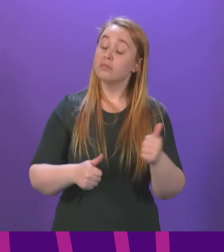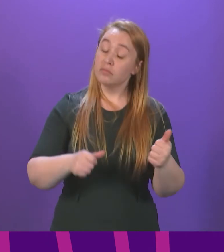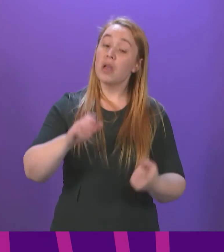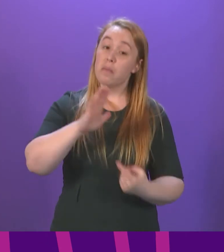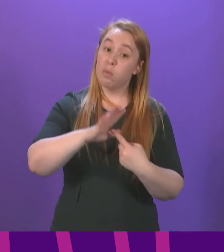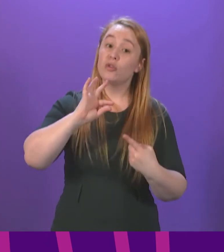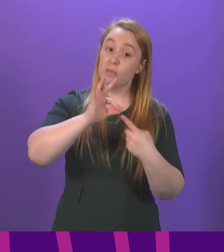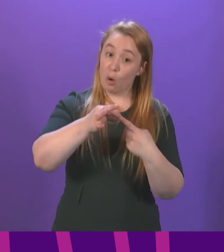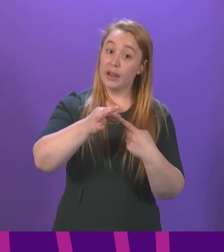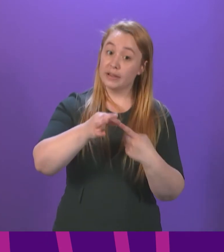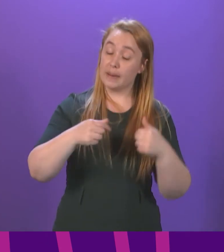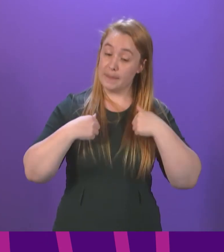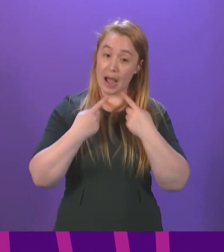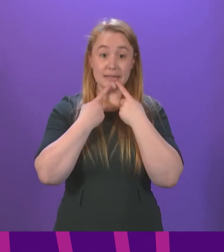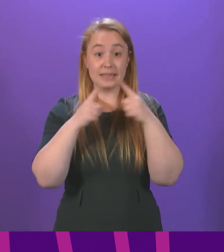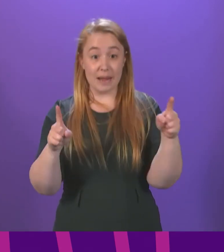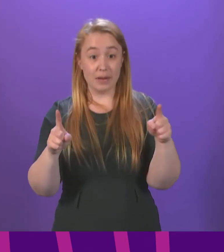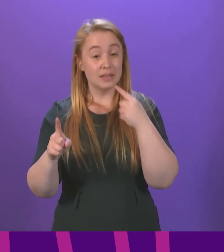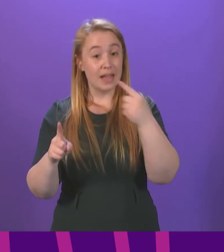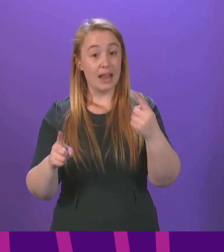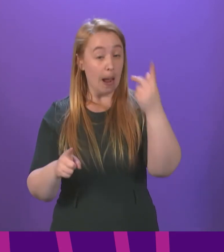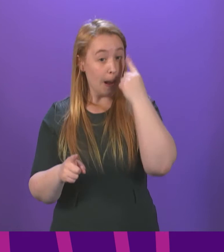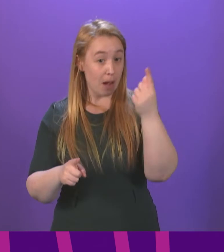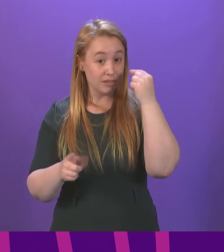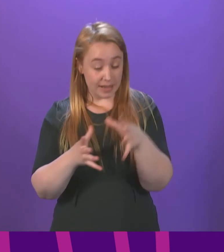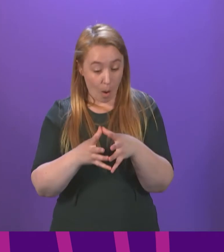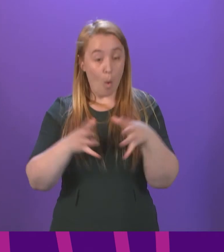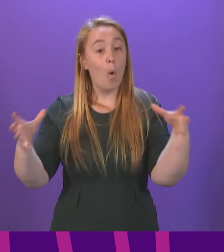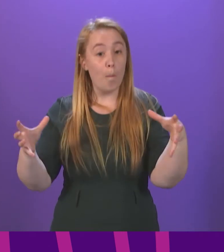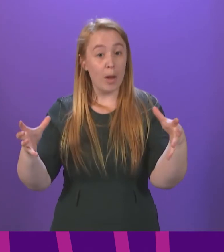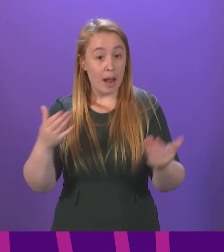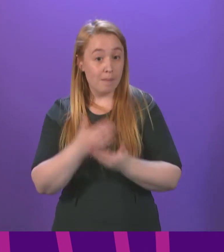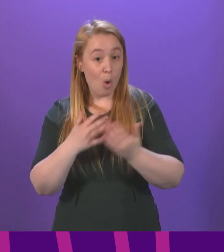point. As I outlined in my statement, we have seen a huge increase in our capacity, including